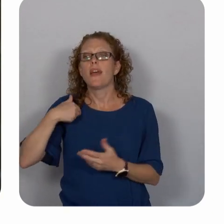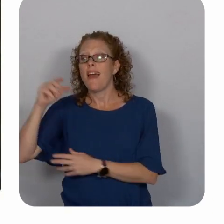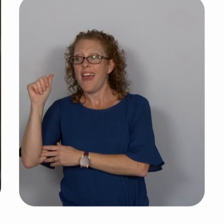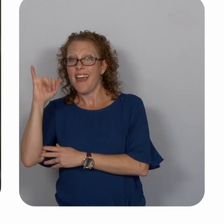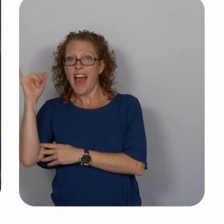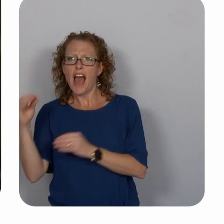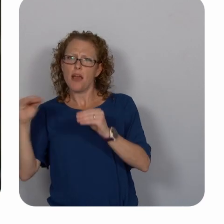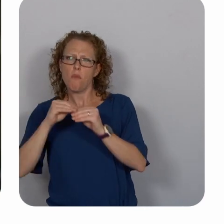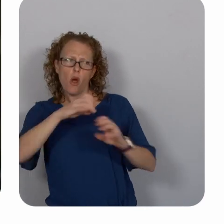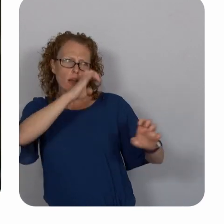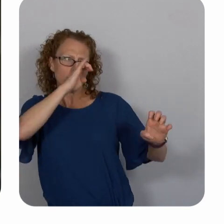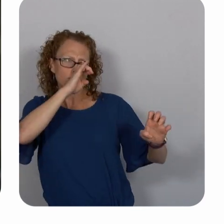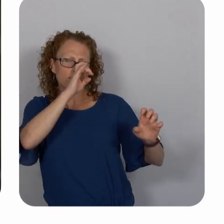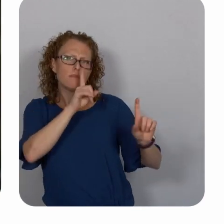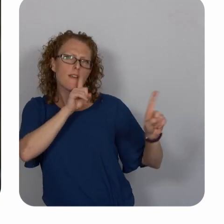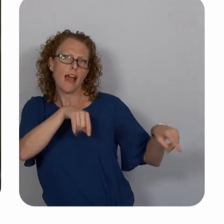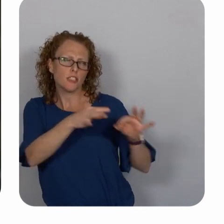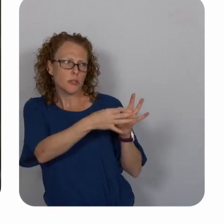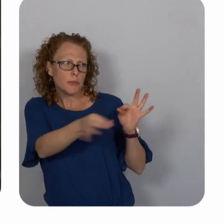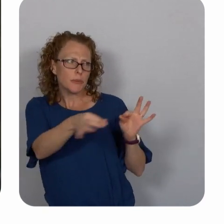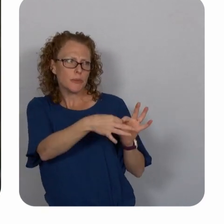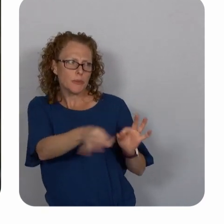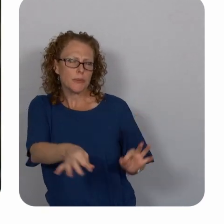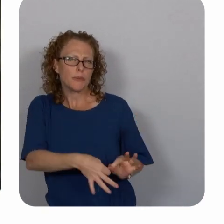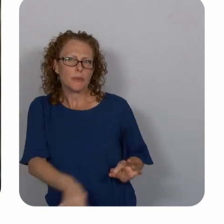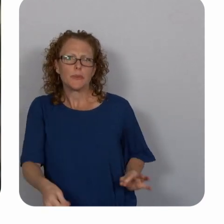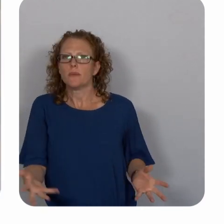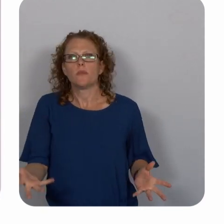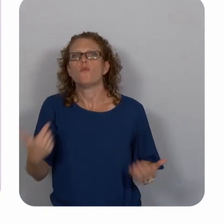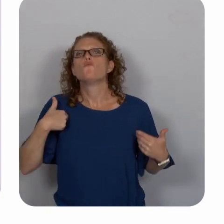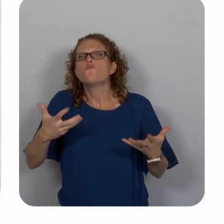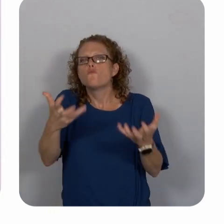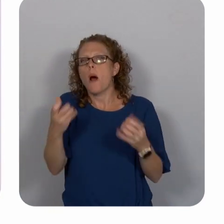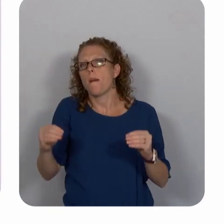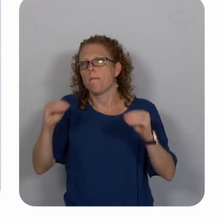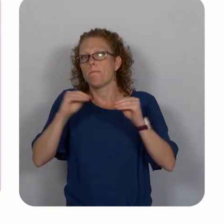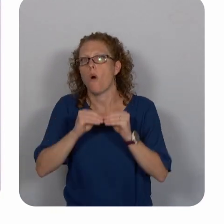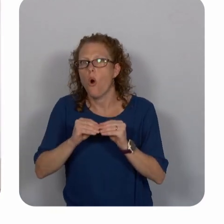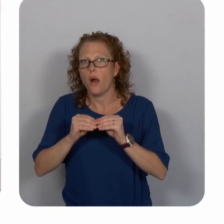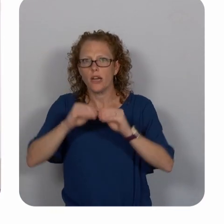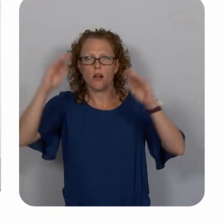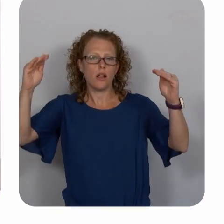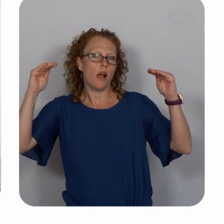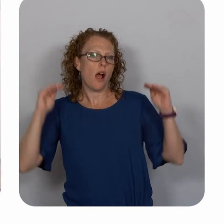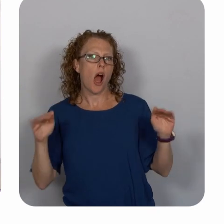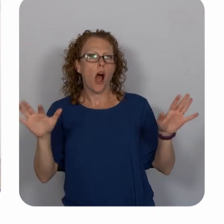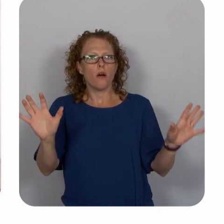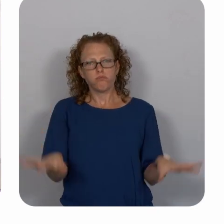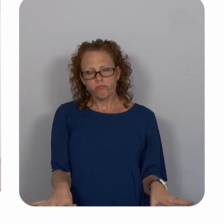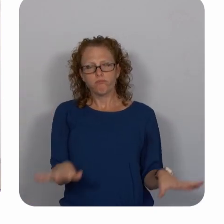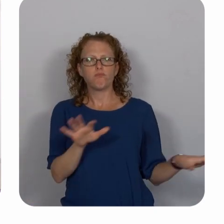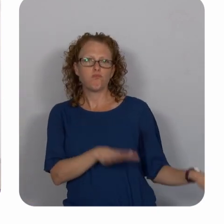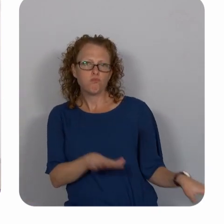naturally forming the data flywheel. A better model can provide a better user experience